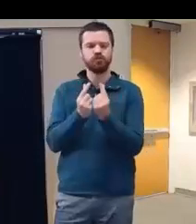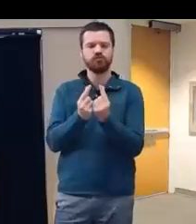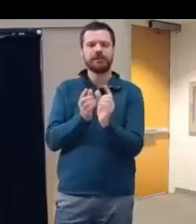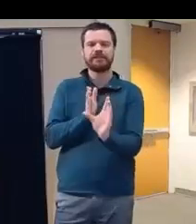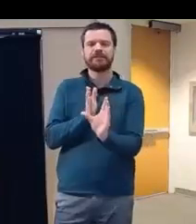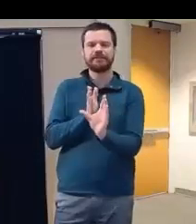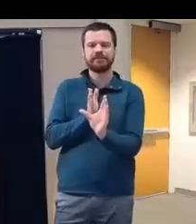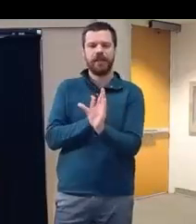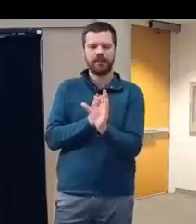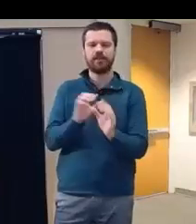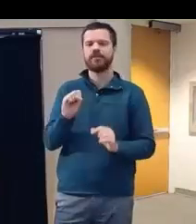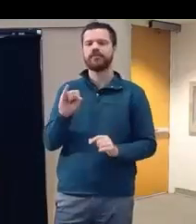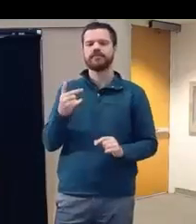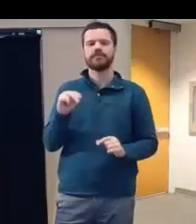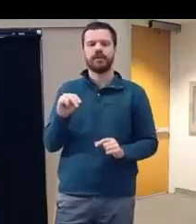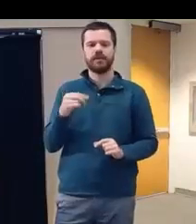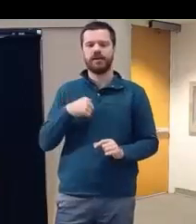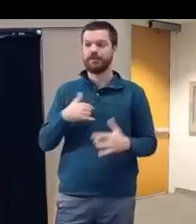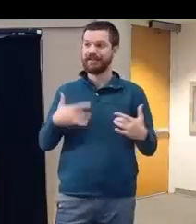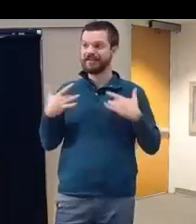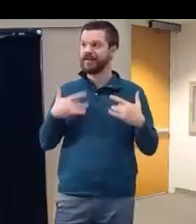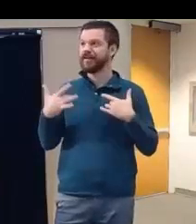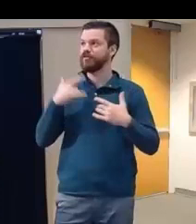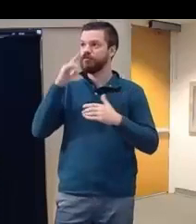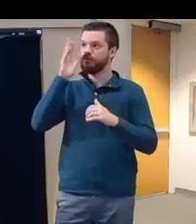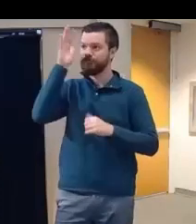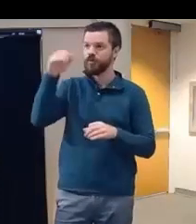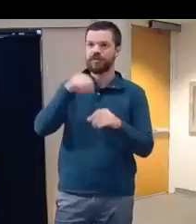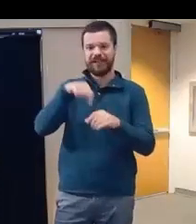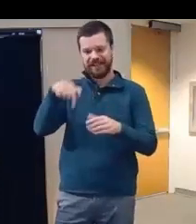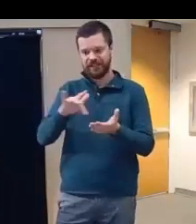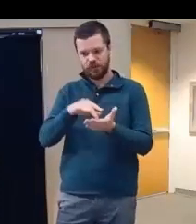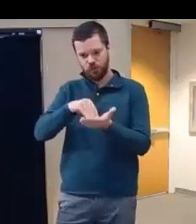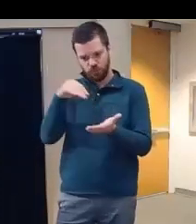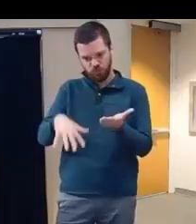very excited about the future of um psychiatry in this medical school in this department and